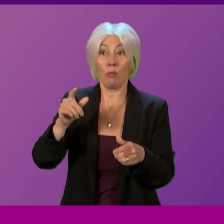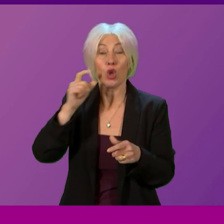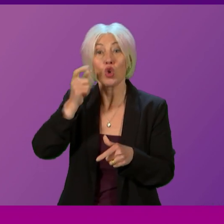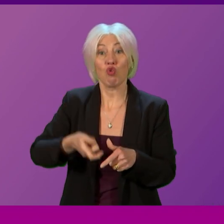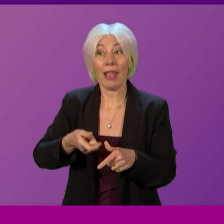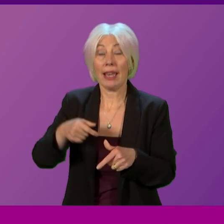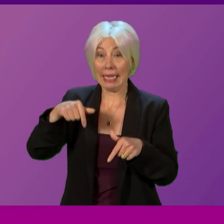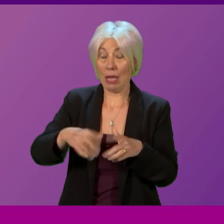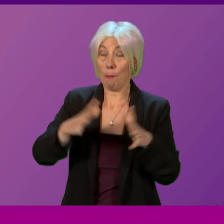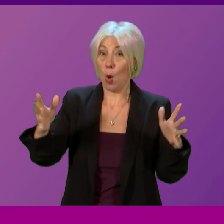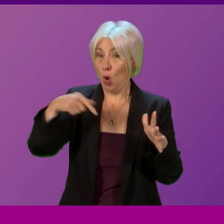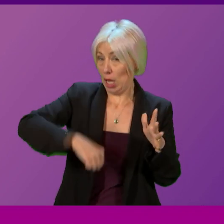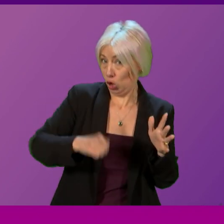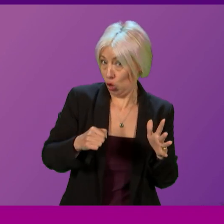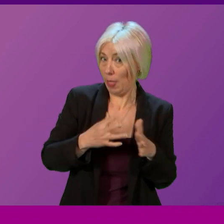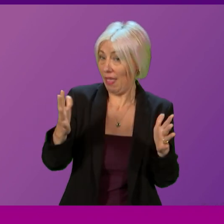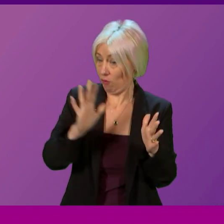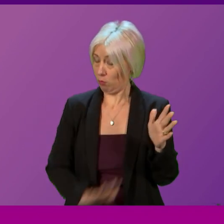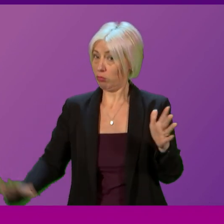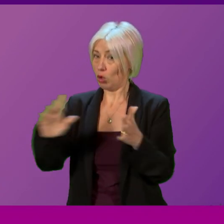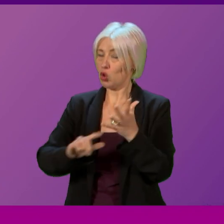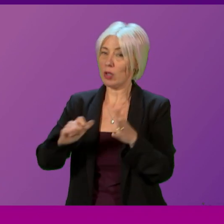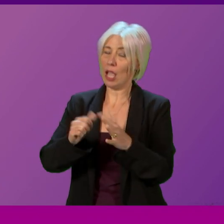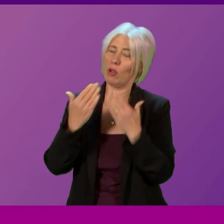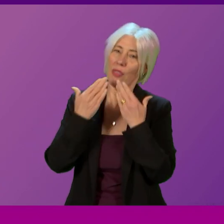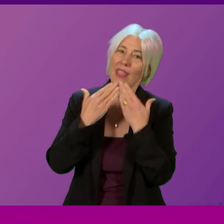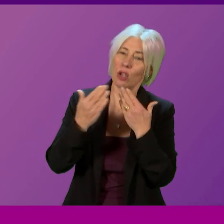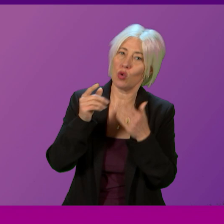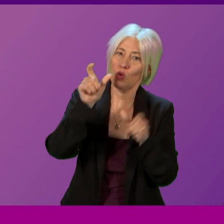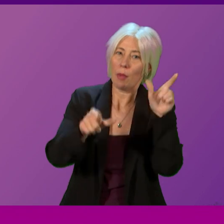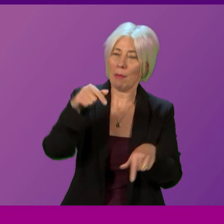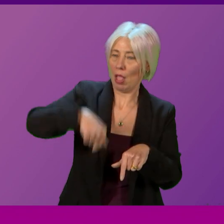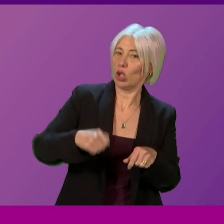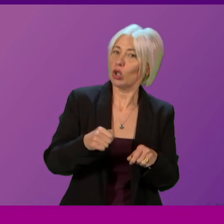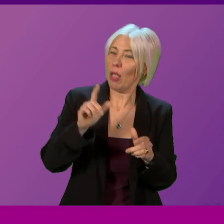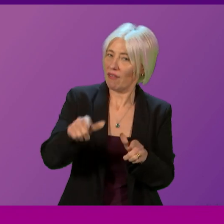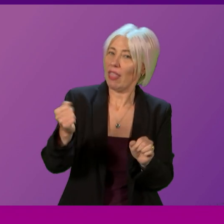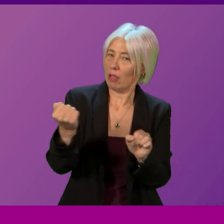of the United Kingdom, and I thank people across Scotland for their efforts in achieving that.